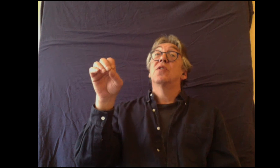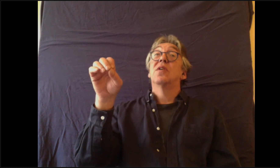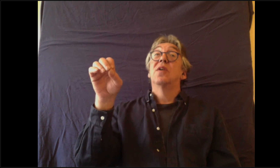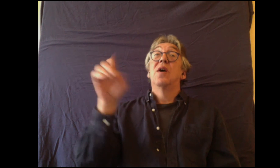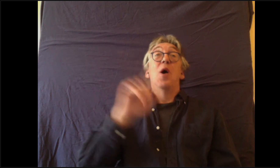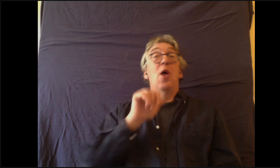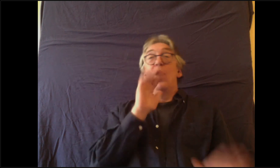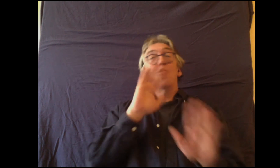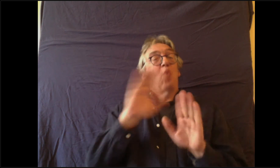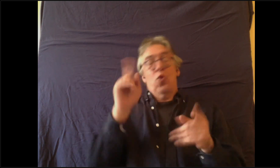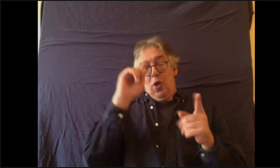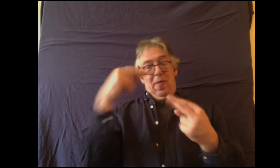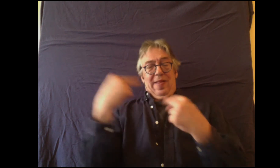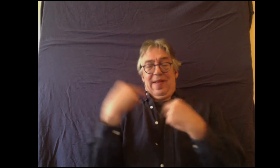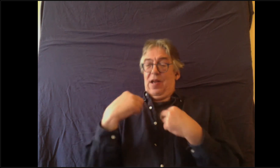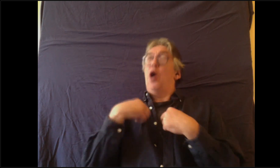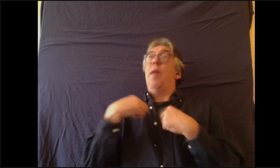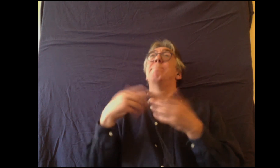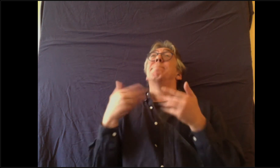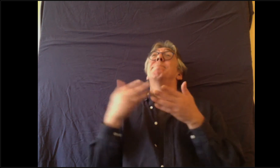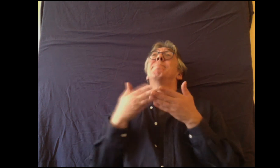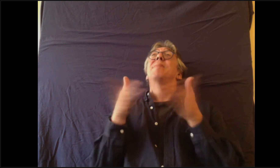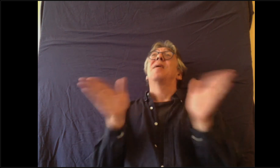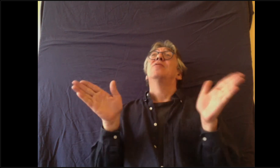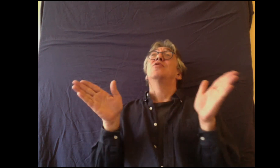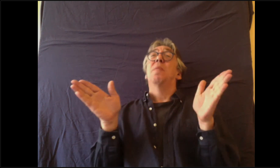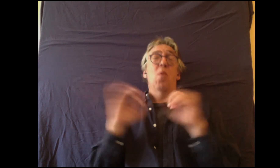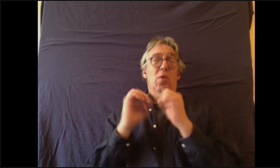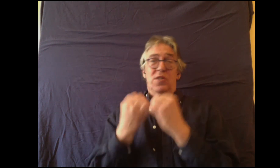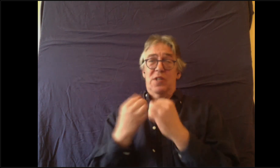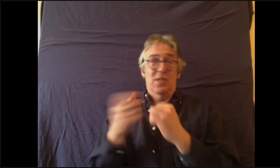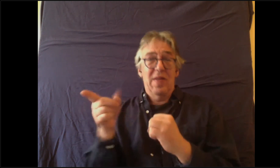They focus on specific topics, sectors and expertise.